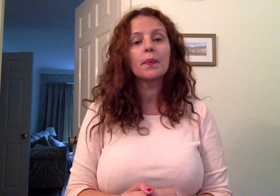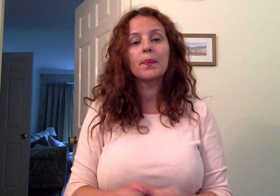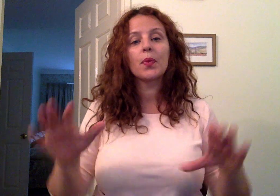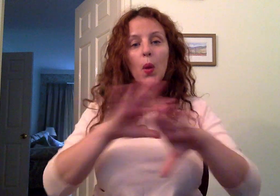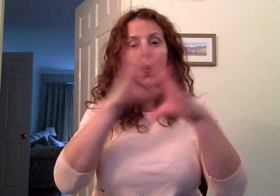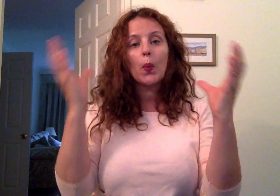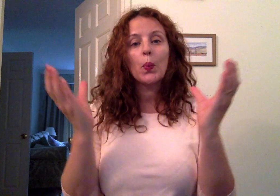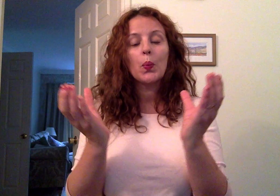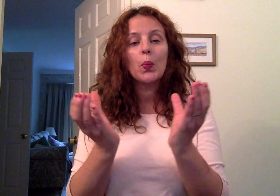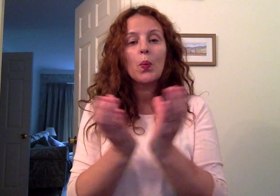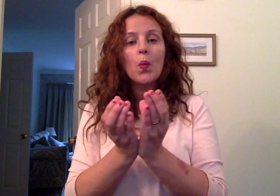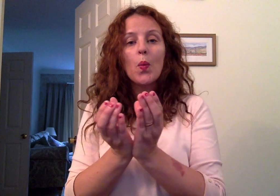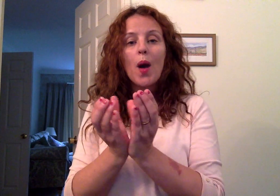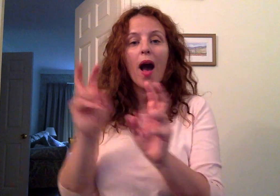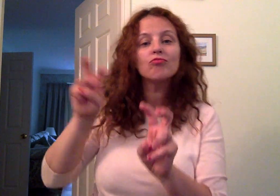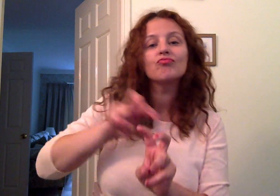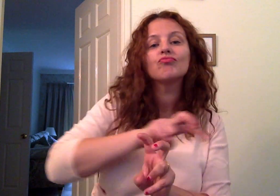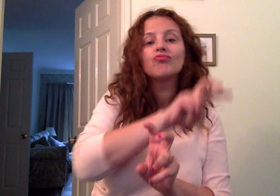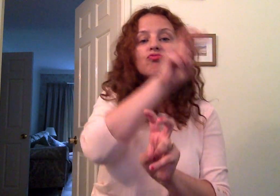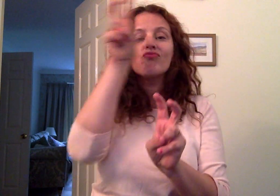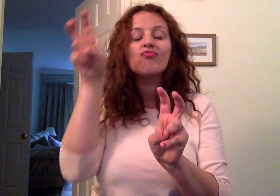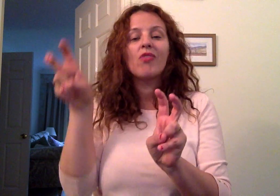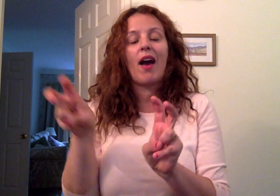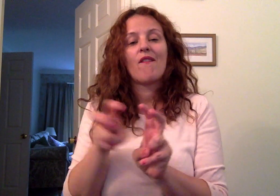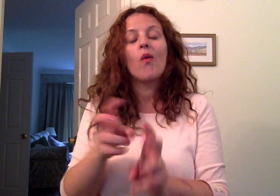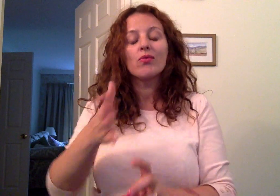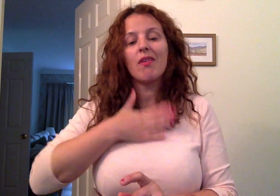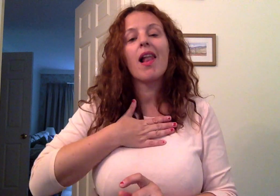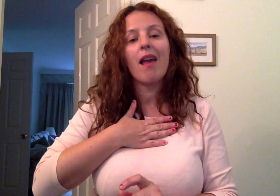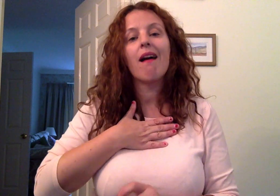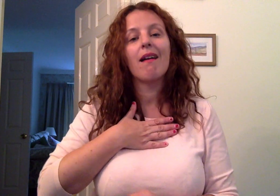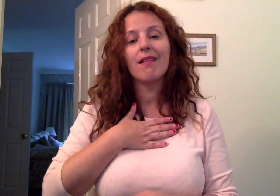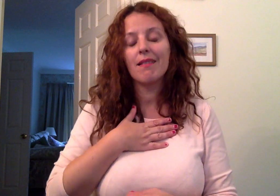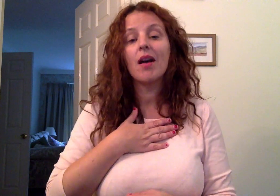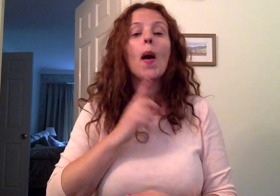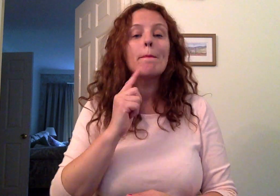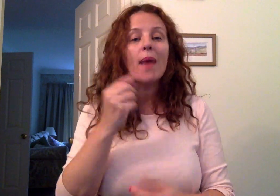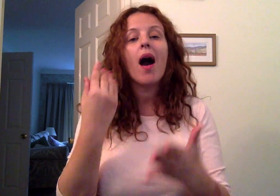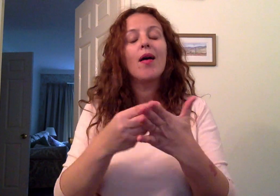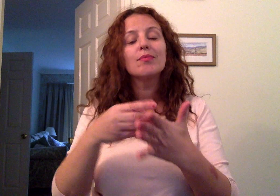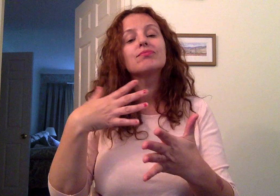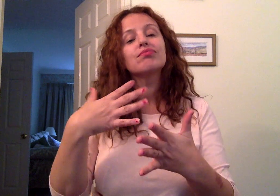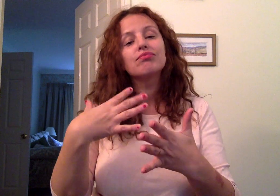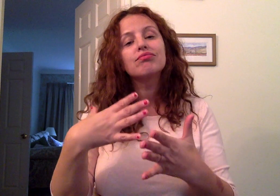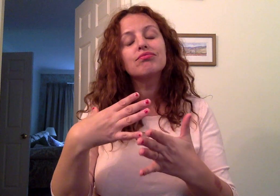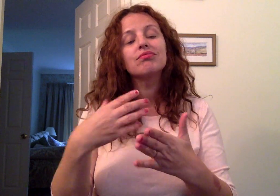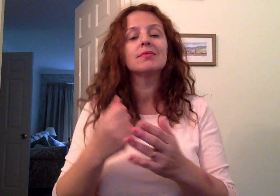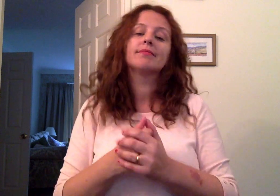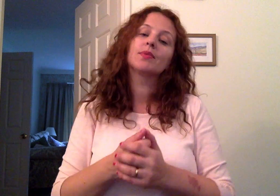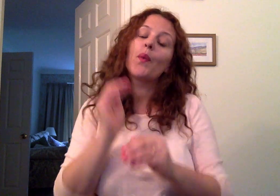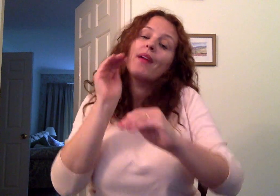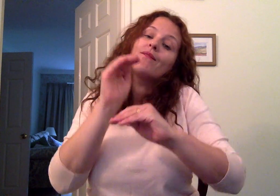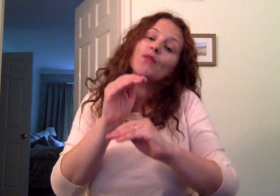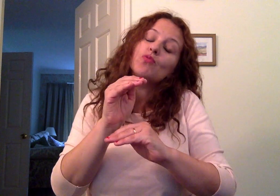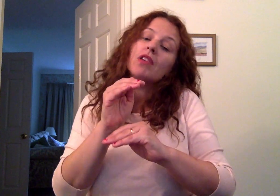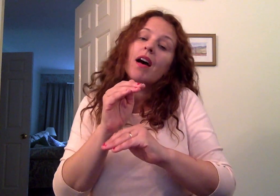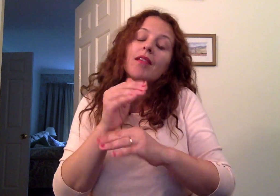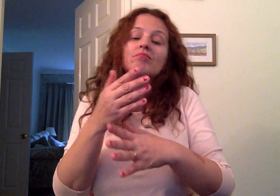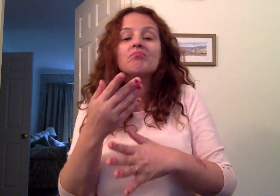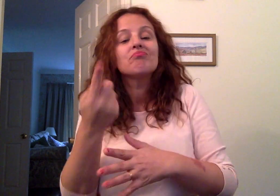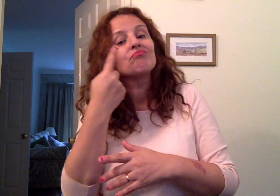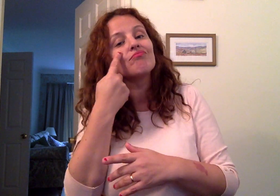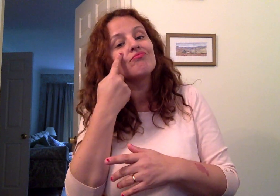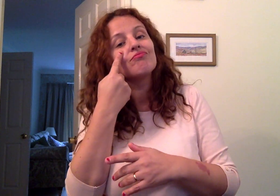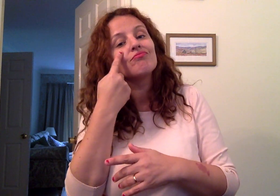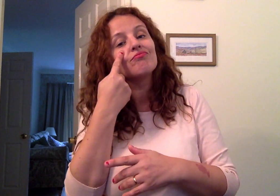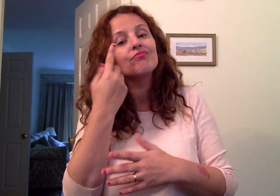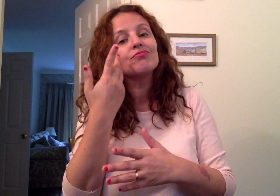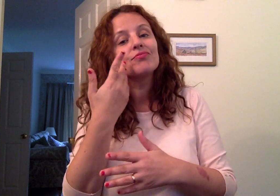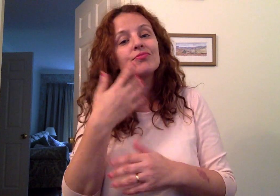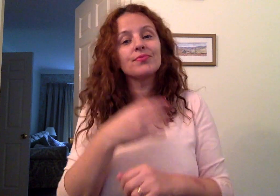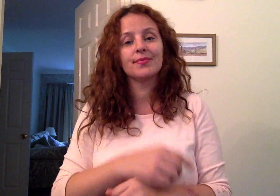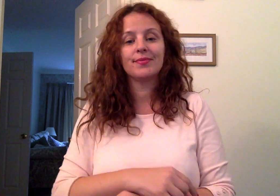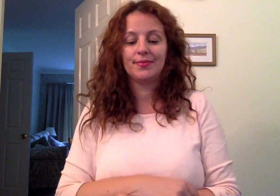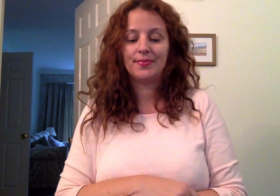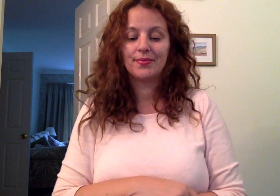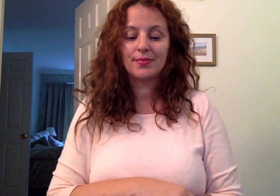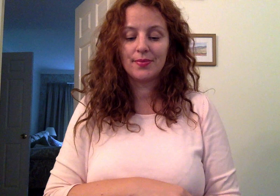World travel like, but expensive, future, wait and see.